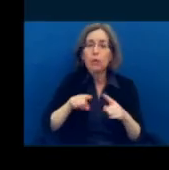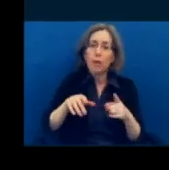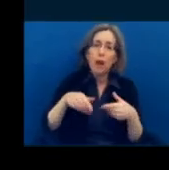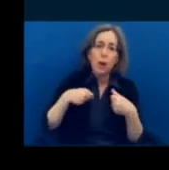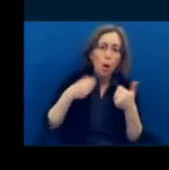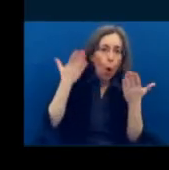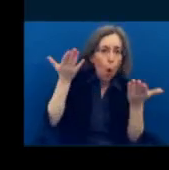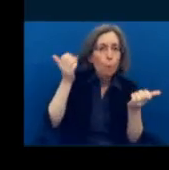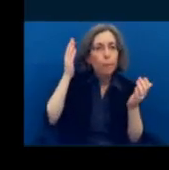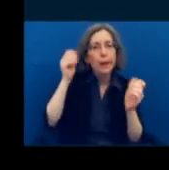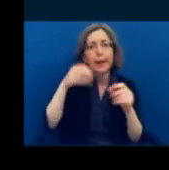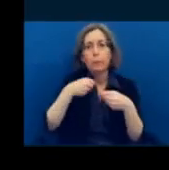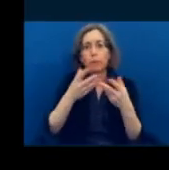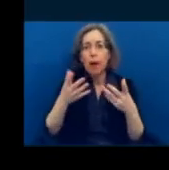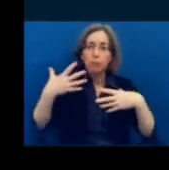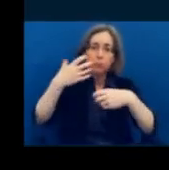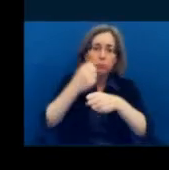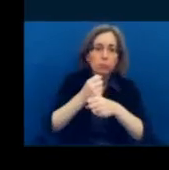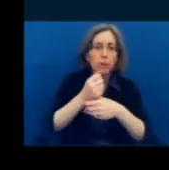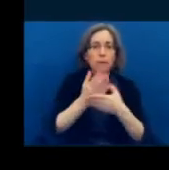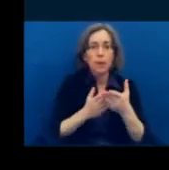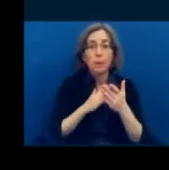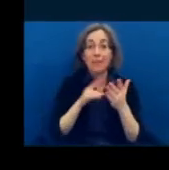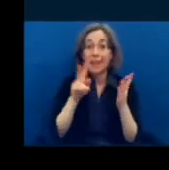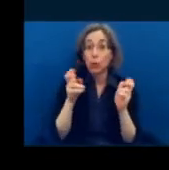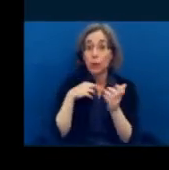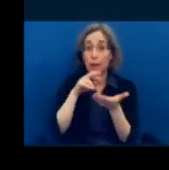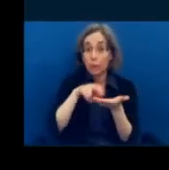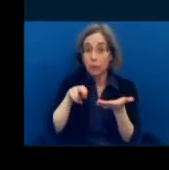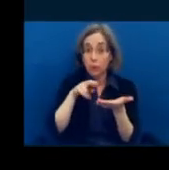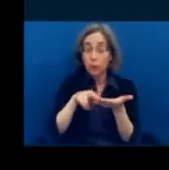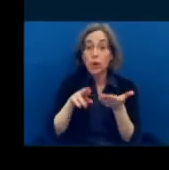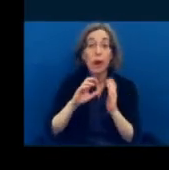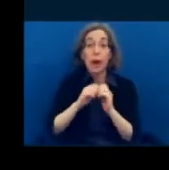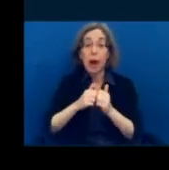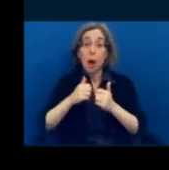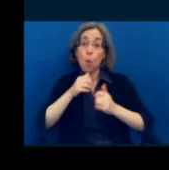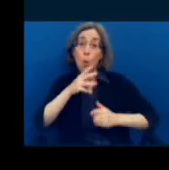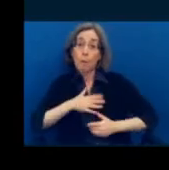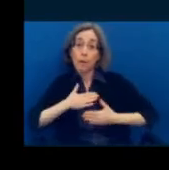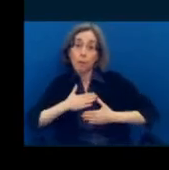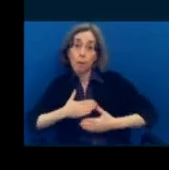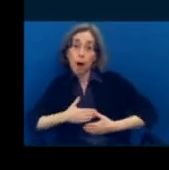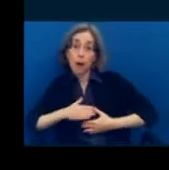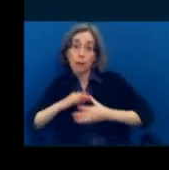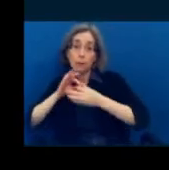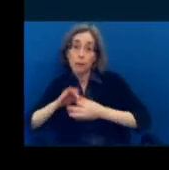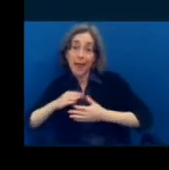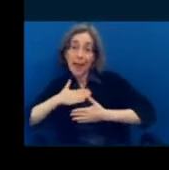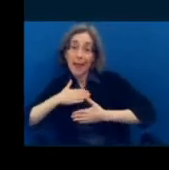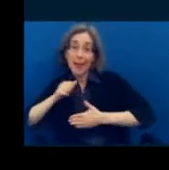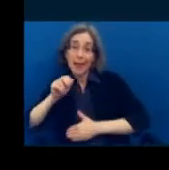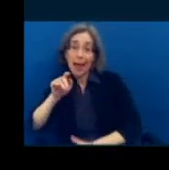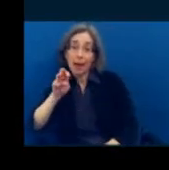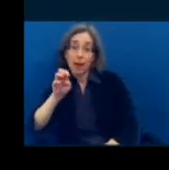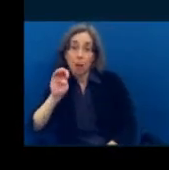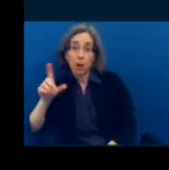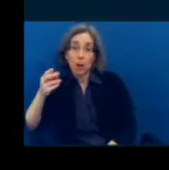INVESTIGATING AND SHOW HOW THE ANATOMICAL HISTORY OF WOMEN'S BODIES ARE OFTEN MARGINALIZED OR OTHER PART OF THE BINARY AND GIVE US DIVERSE INSIGHT INTOS